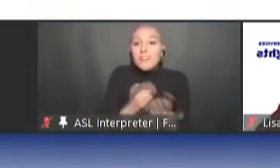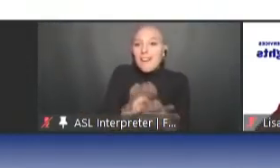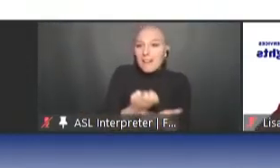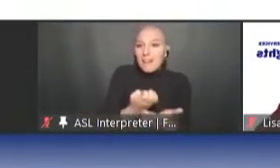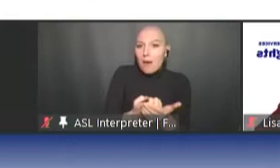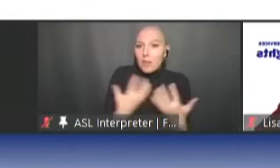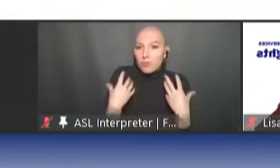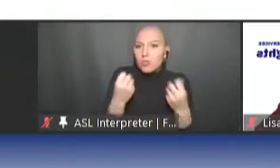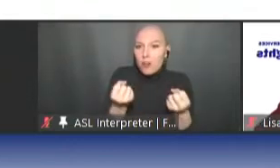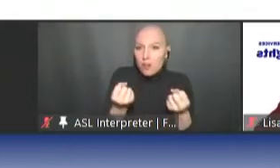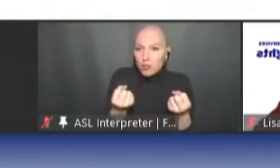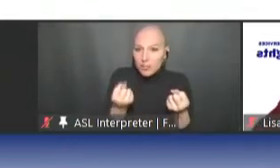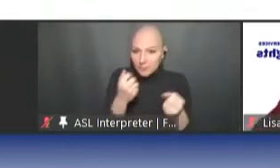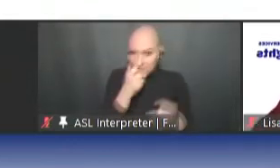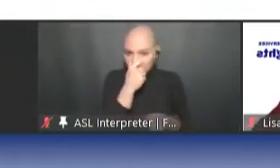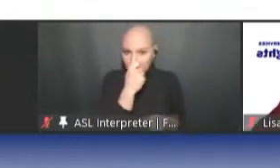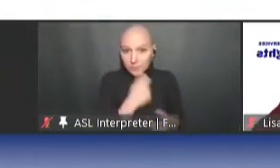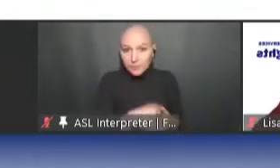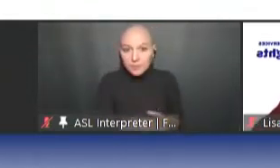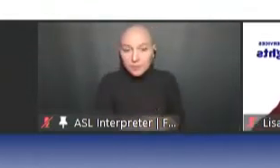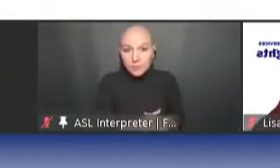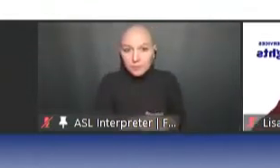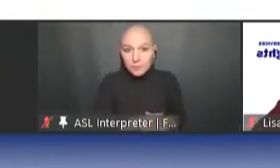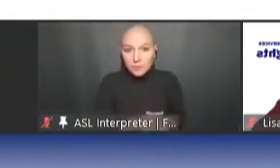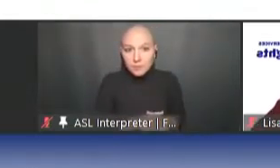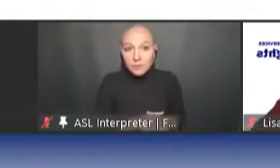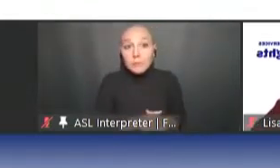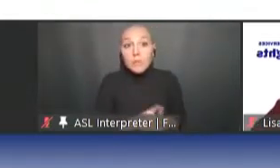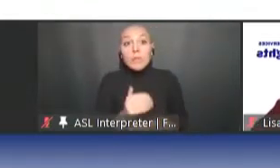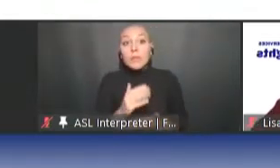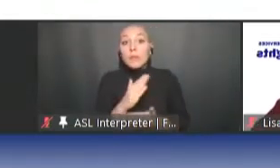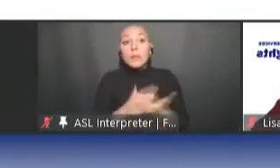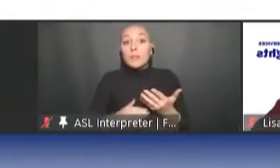While some employers have voluntarily adopted vaccine requirements, there's also a strong